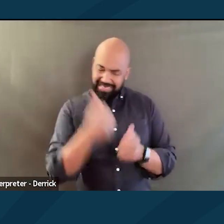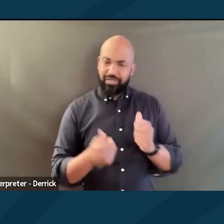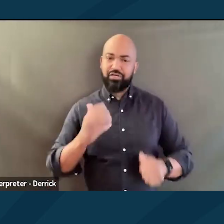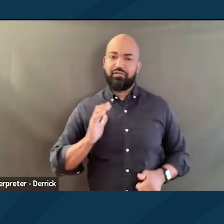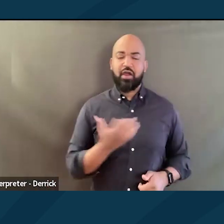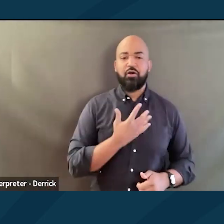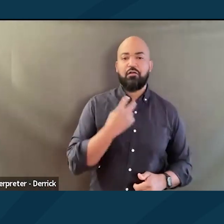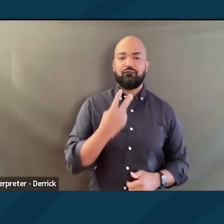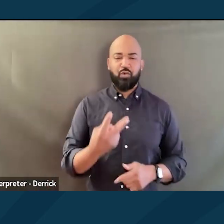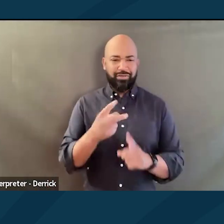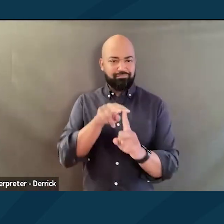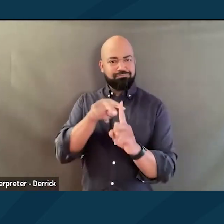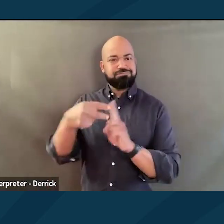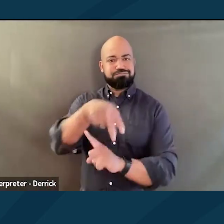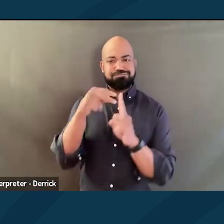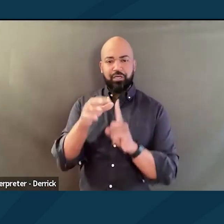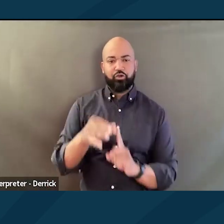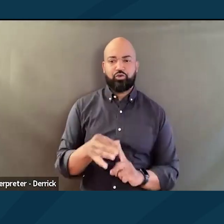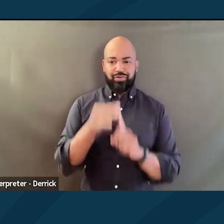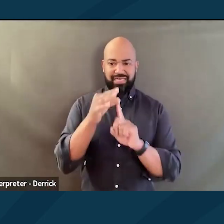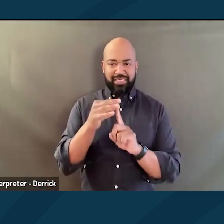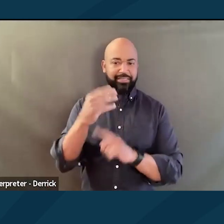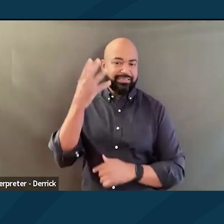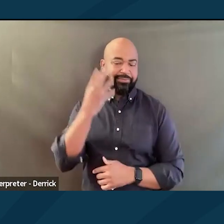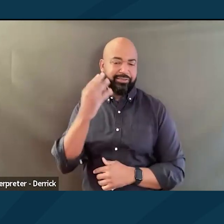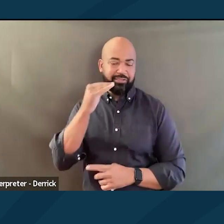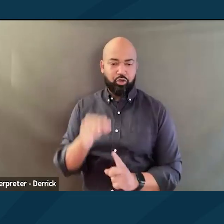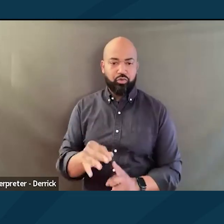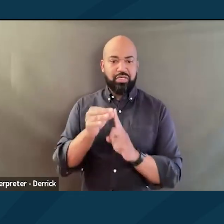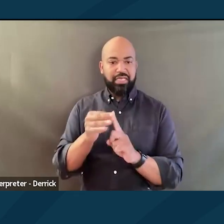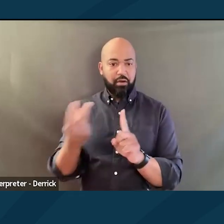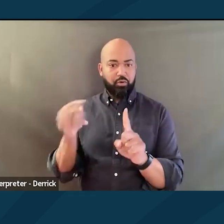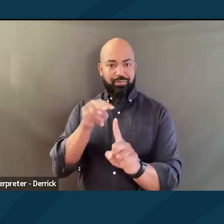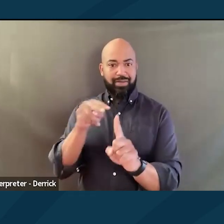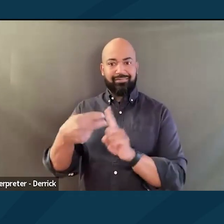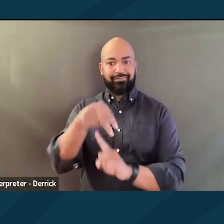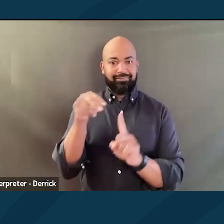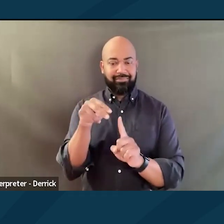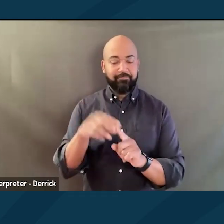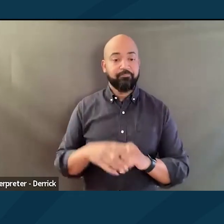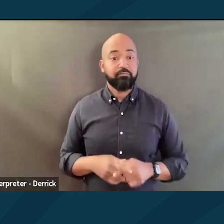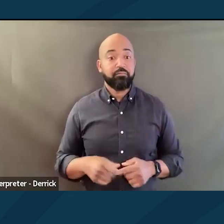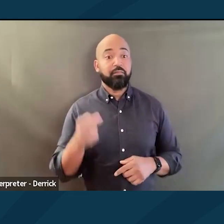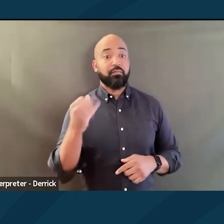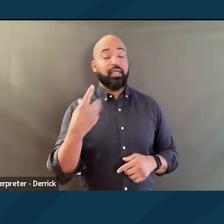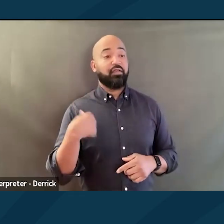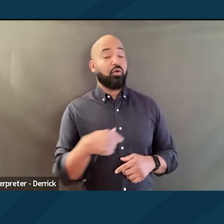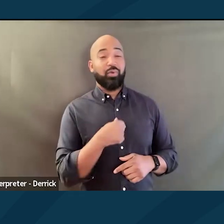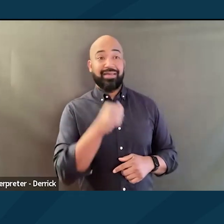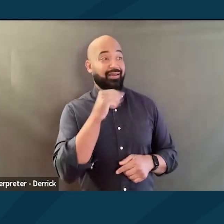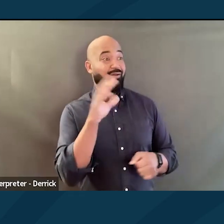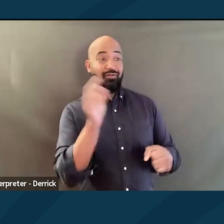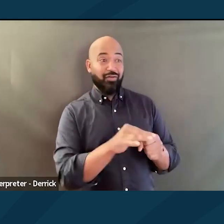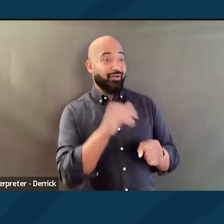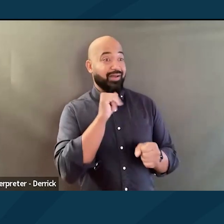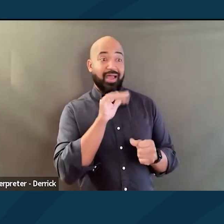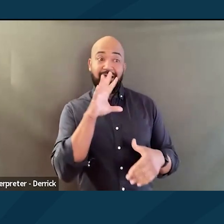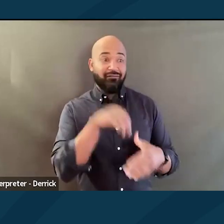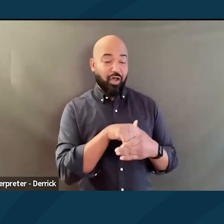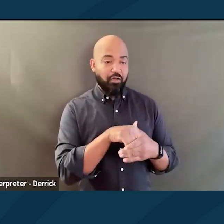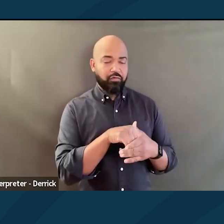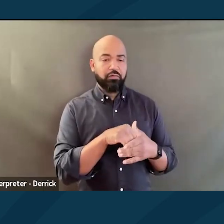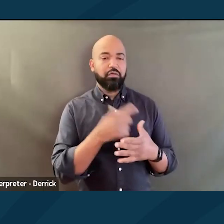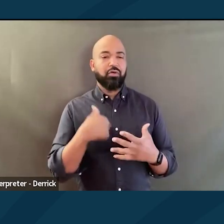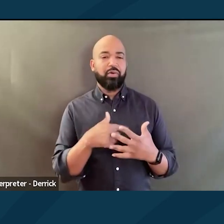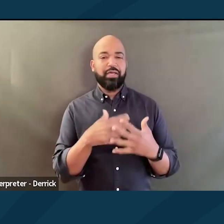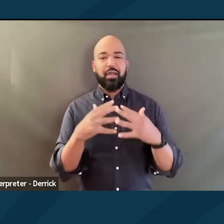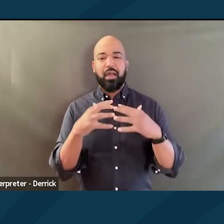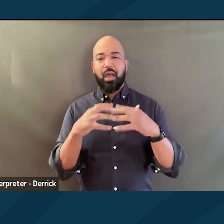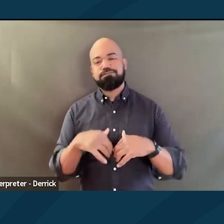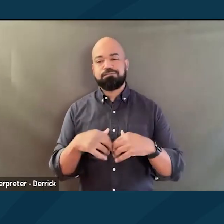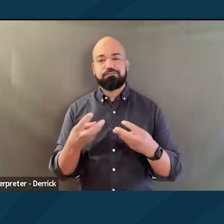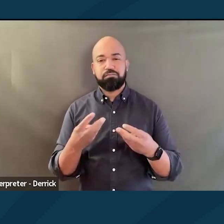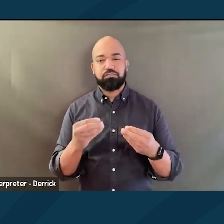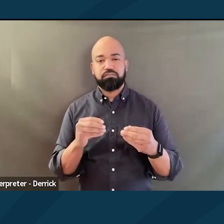perceptions. Because if we don't do that, we fall apart. I'm worried that those ‑‑ that we will